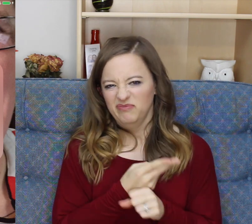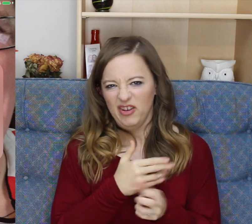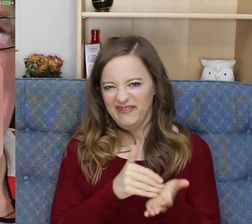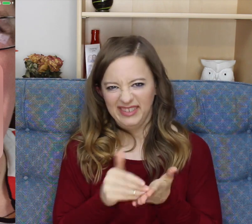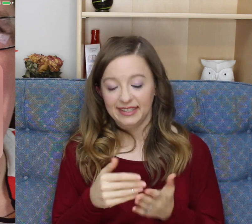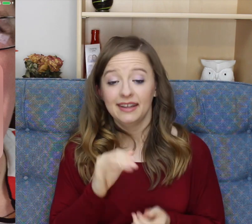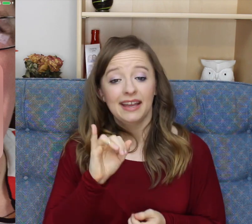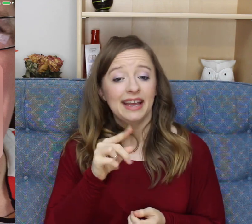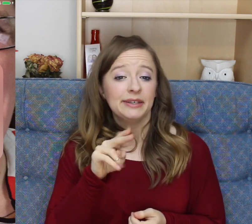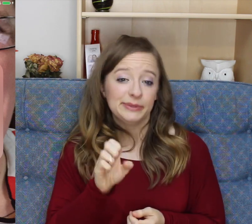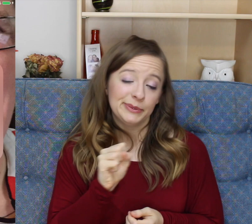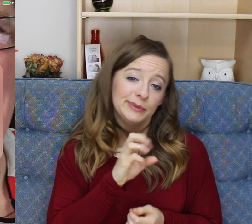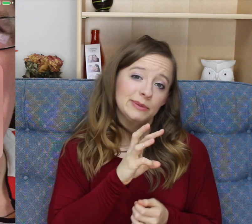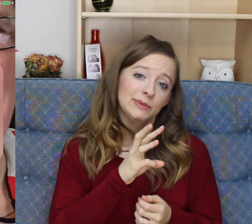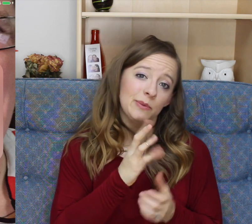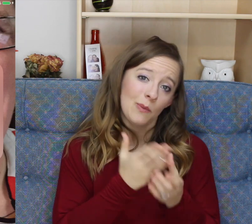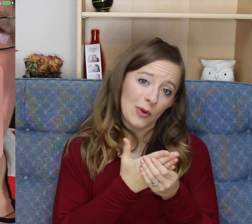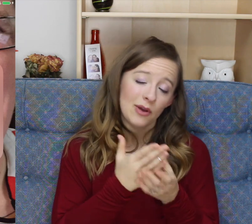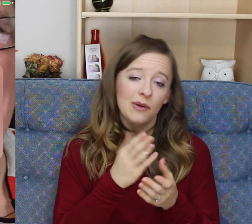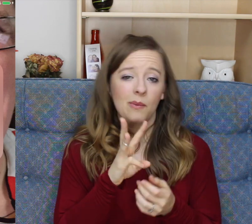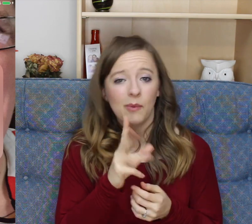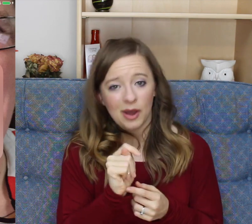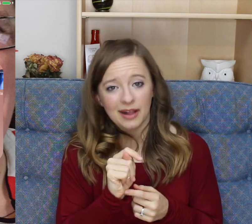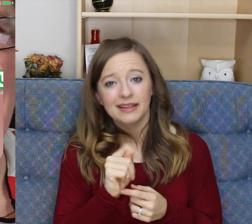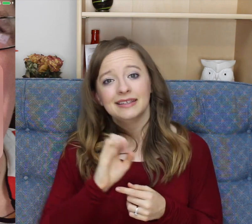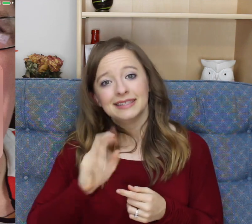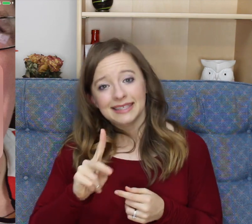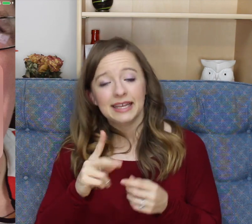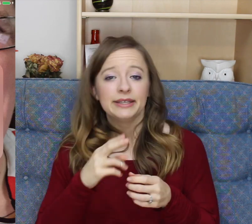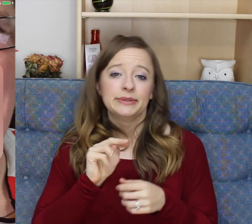app which I don't really use too much. Itunes, Wallet, Stocks, News,